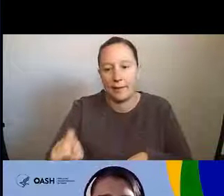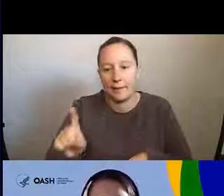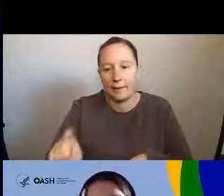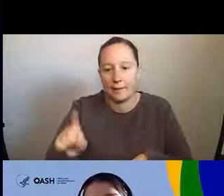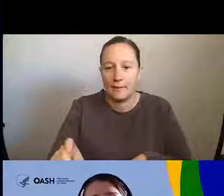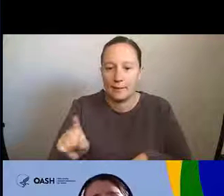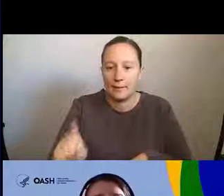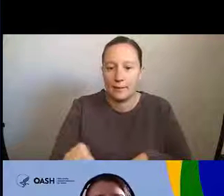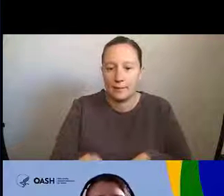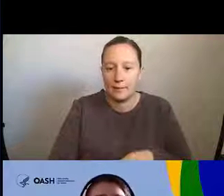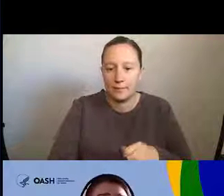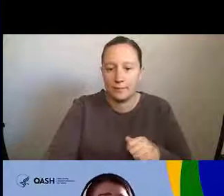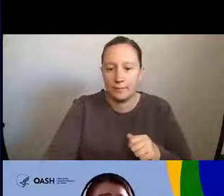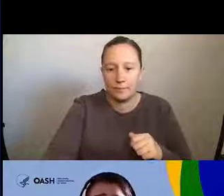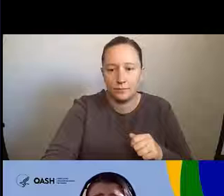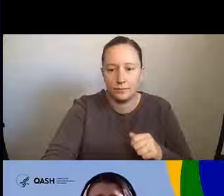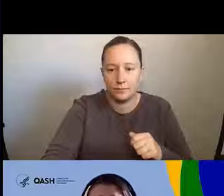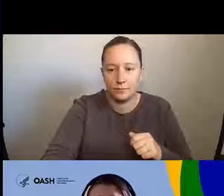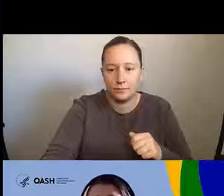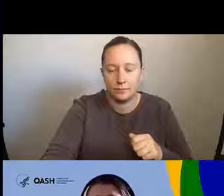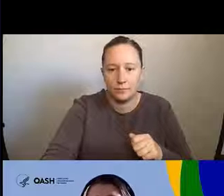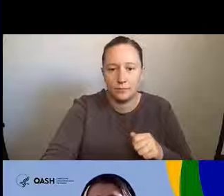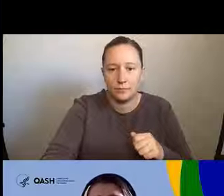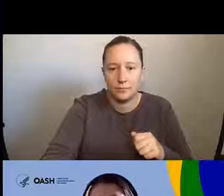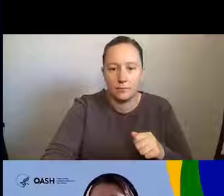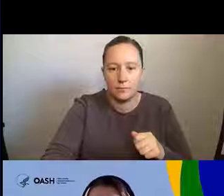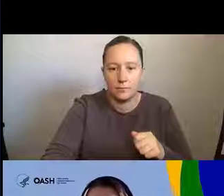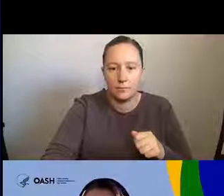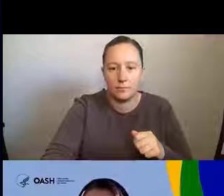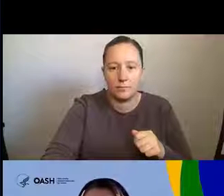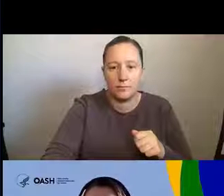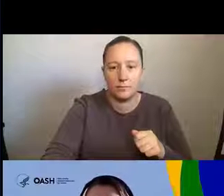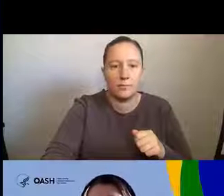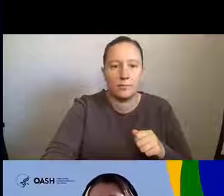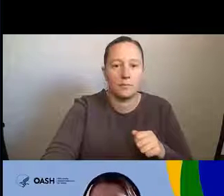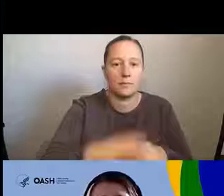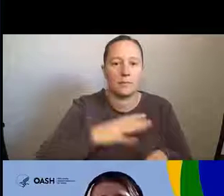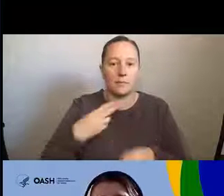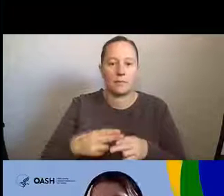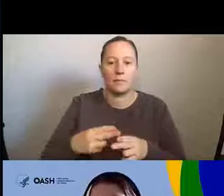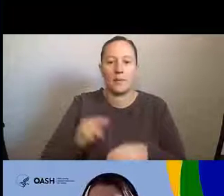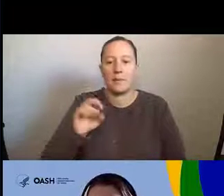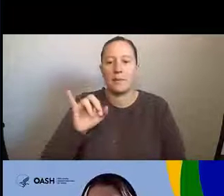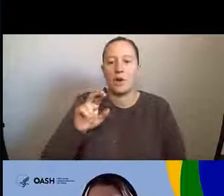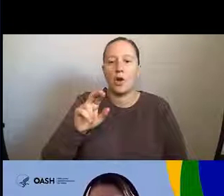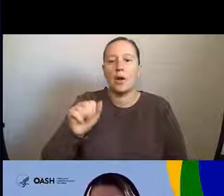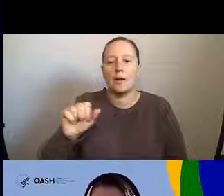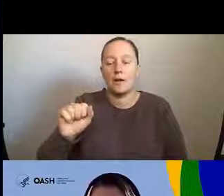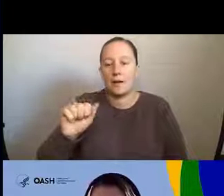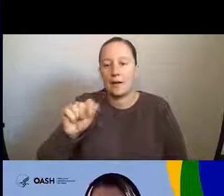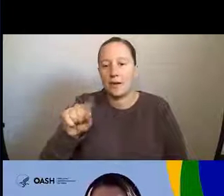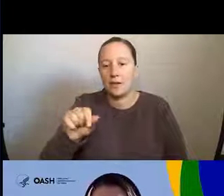Okay, well thank you so much again, and my name is Marianna Azar, and I am a public health program specialist